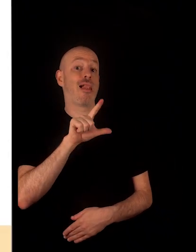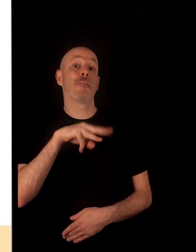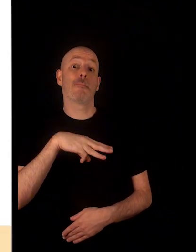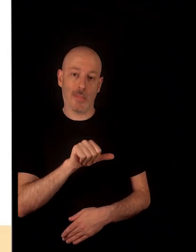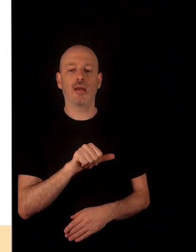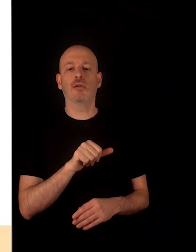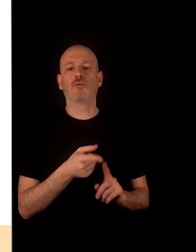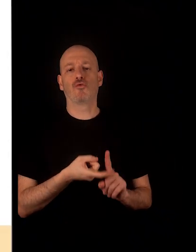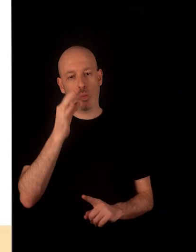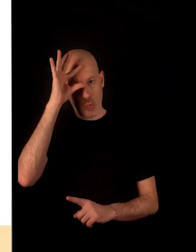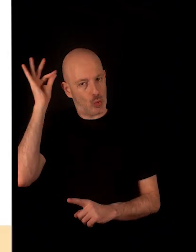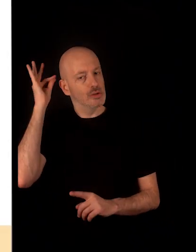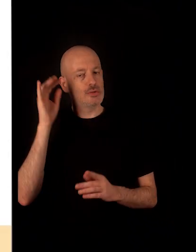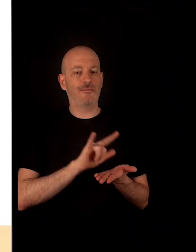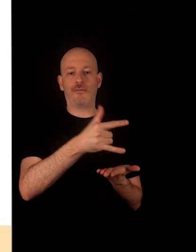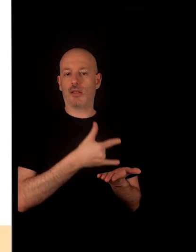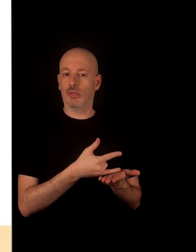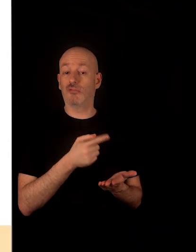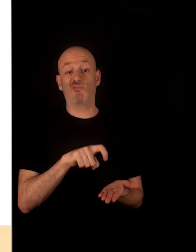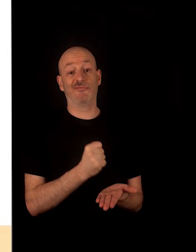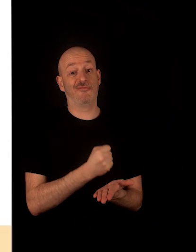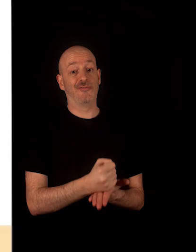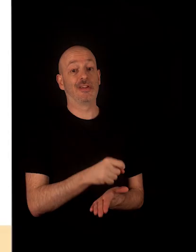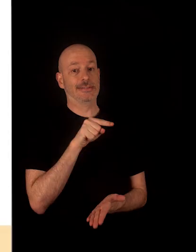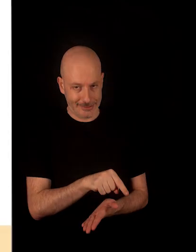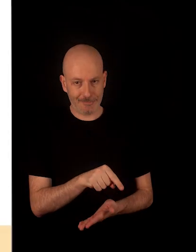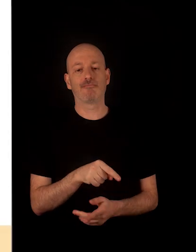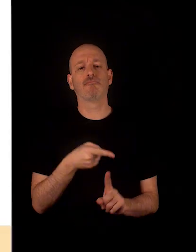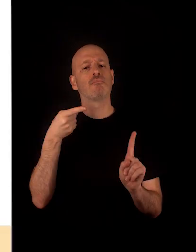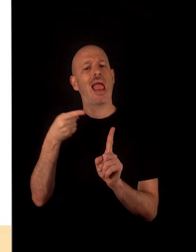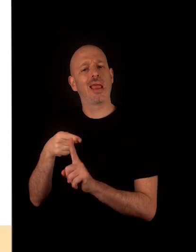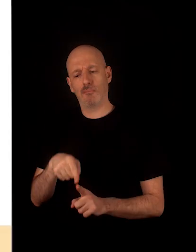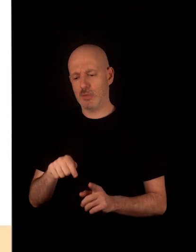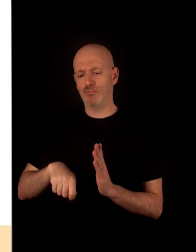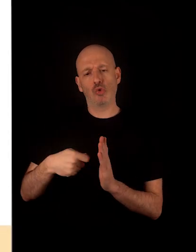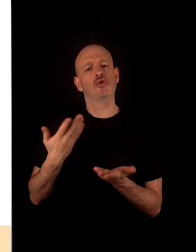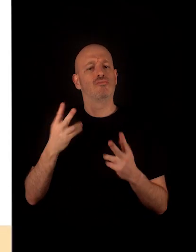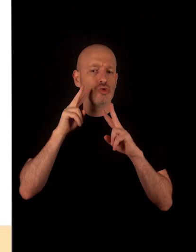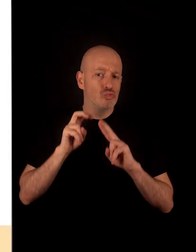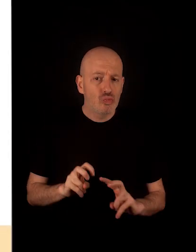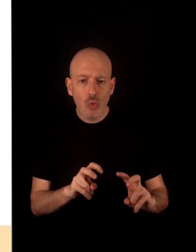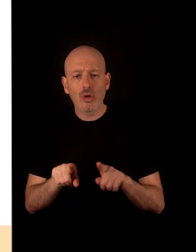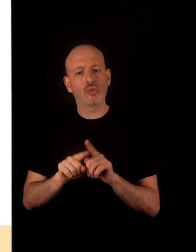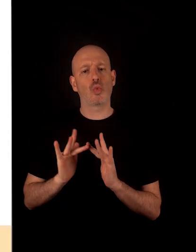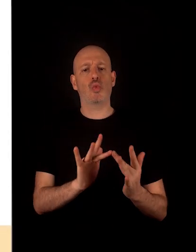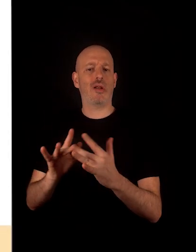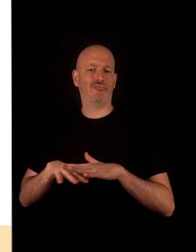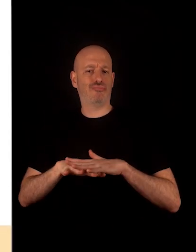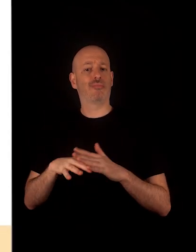This can be professional service or non-professional support. There are different scales of payments